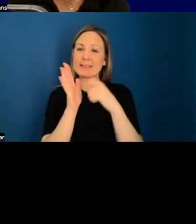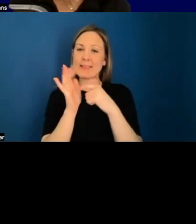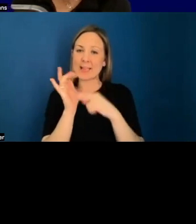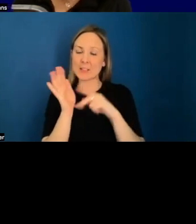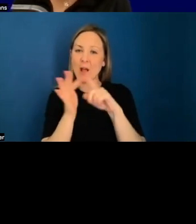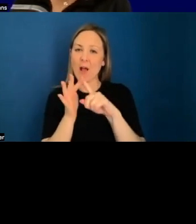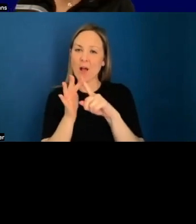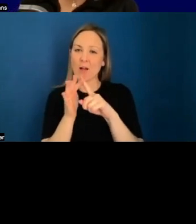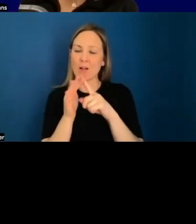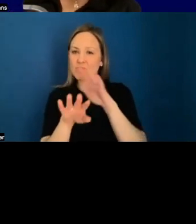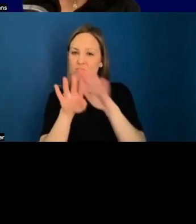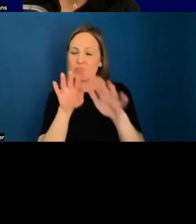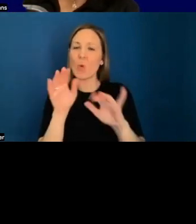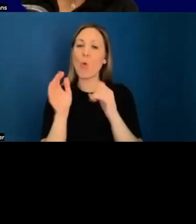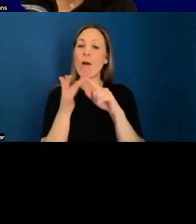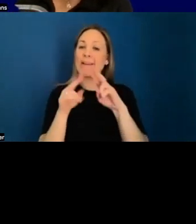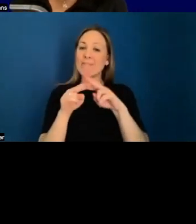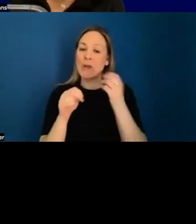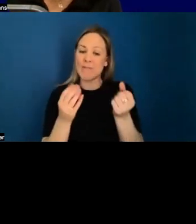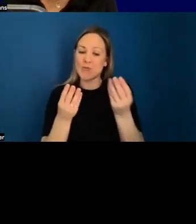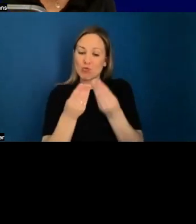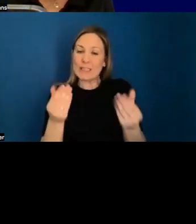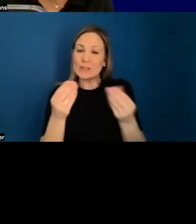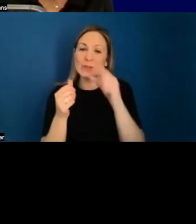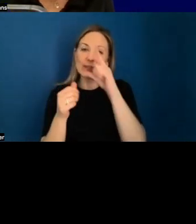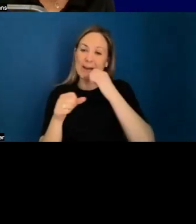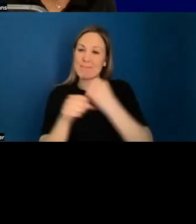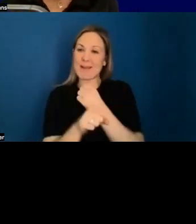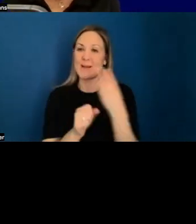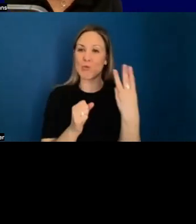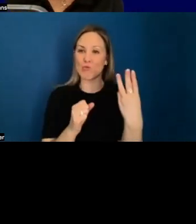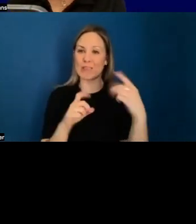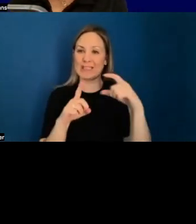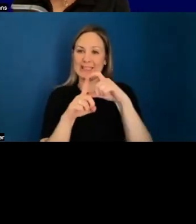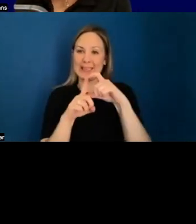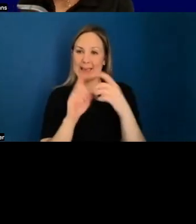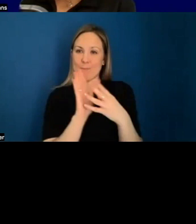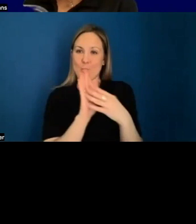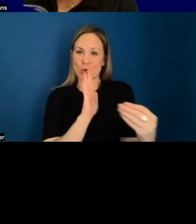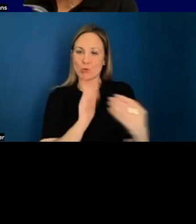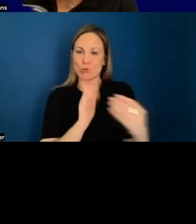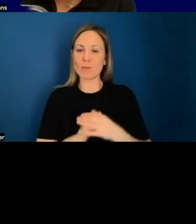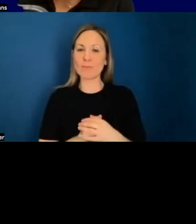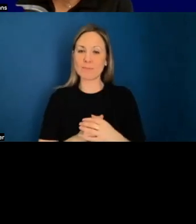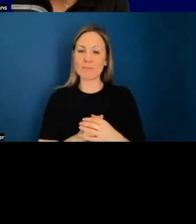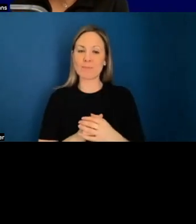enough to have resources, produce a 3D model. To indicate that the individual understands